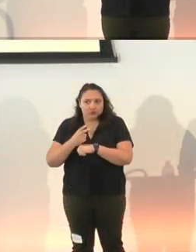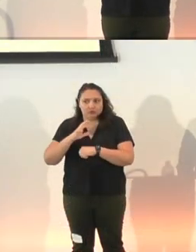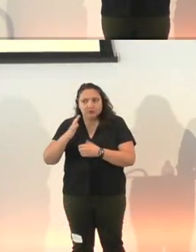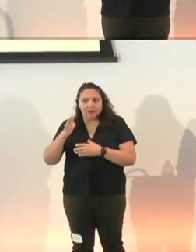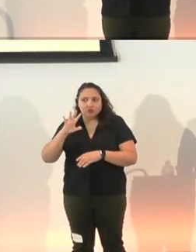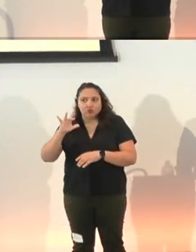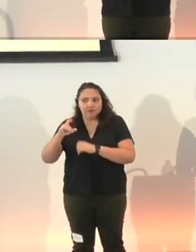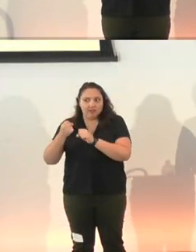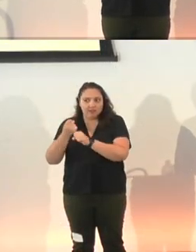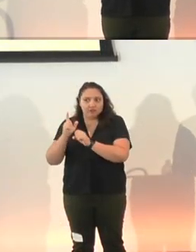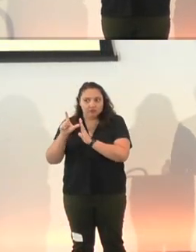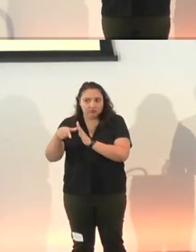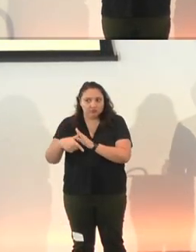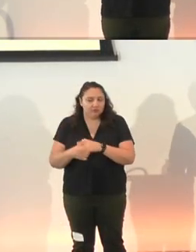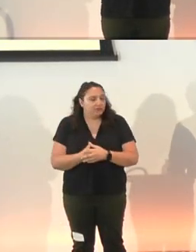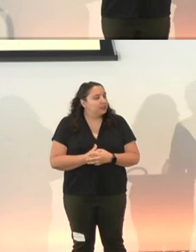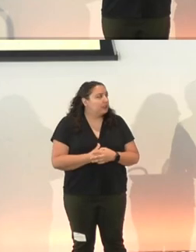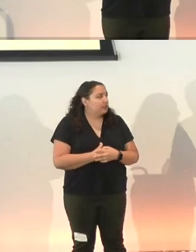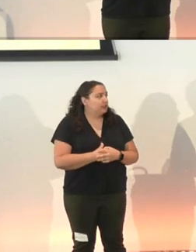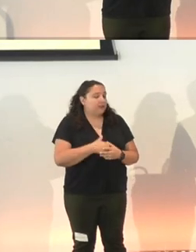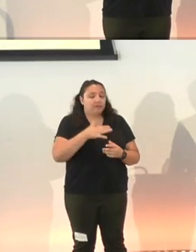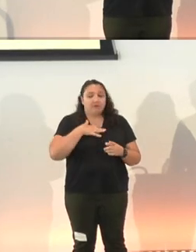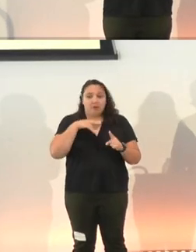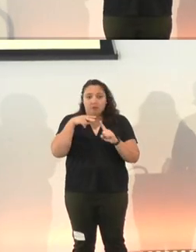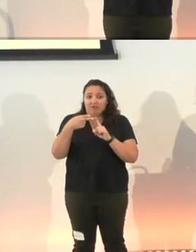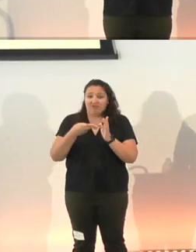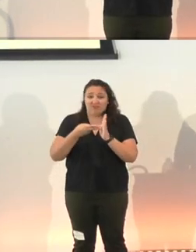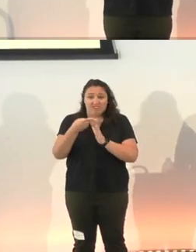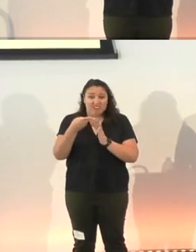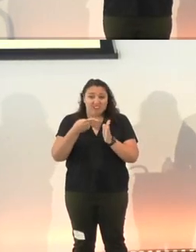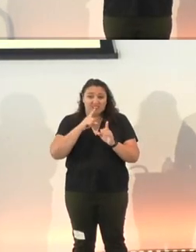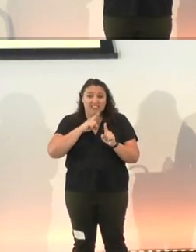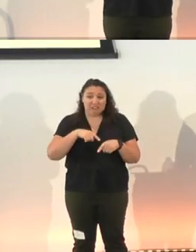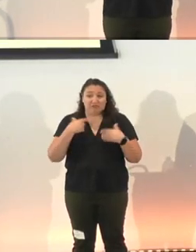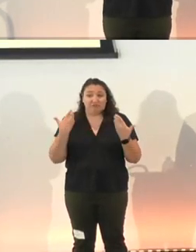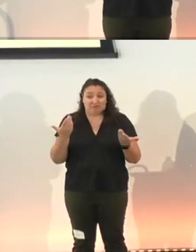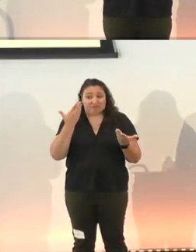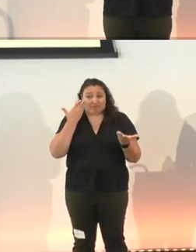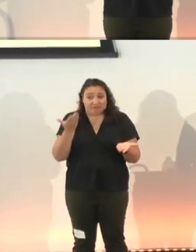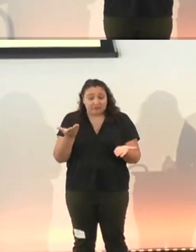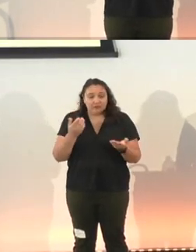Greg: From my perspective, I would say the honest answer is we do not know exactly. Our focus of the